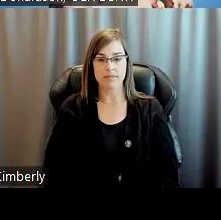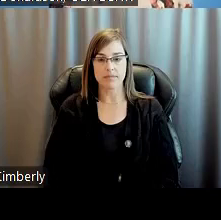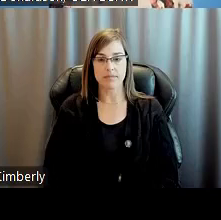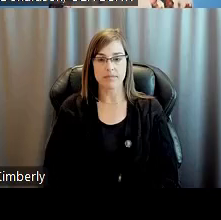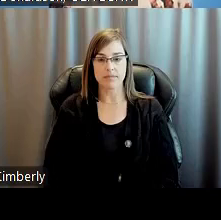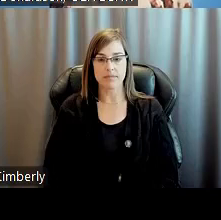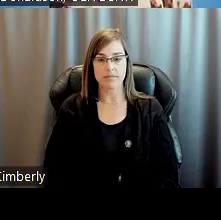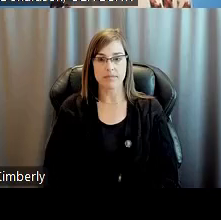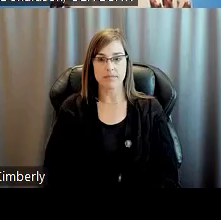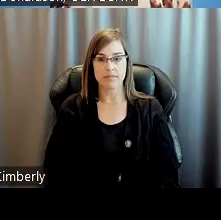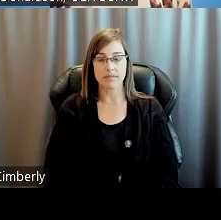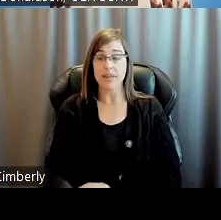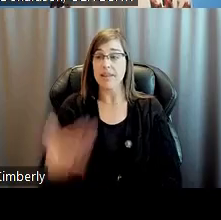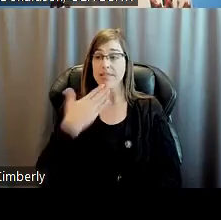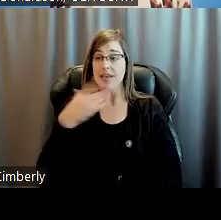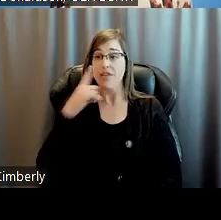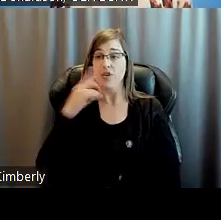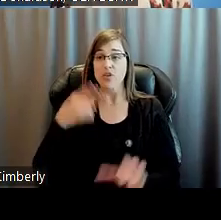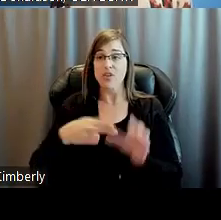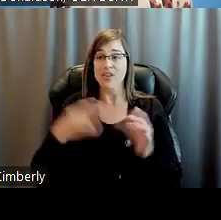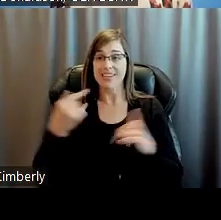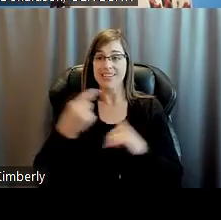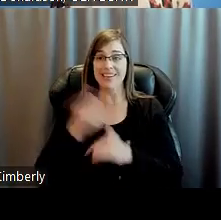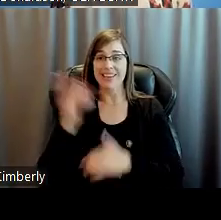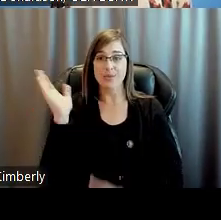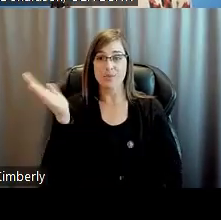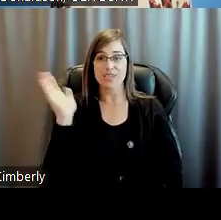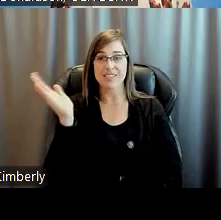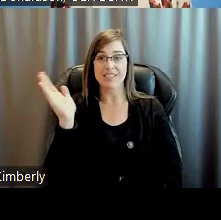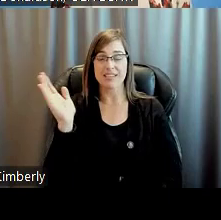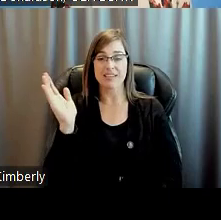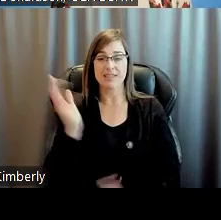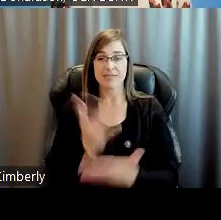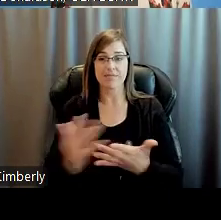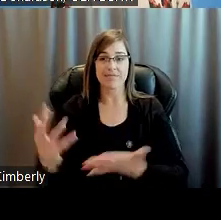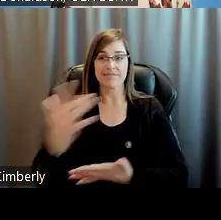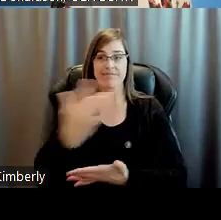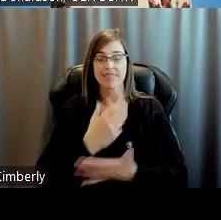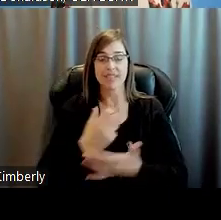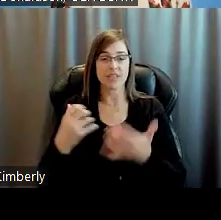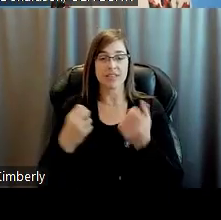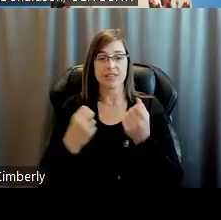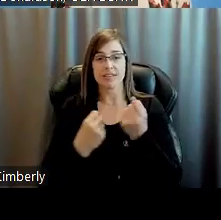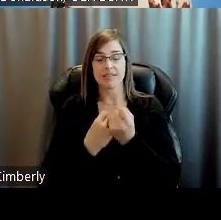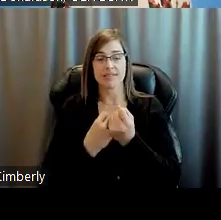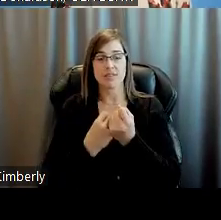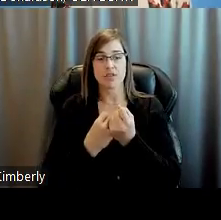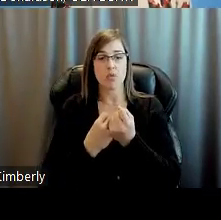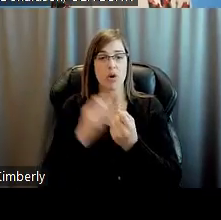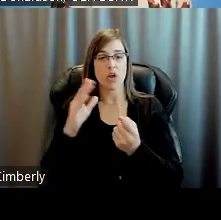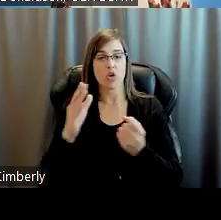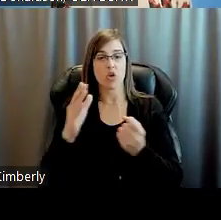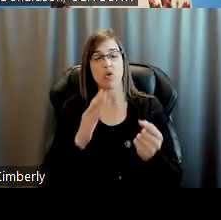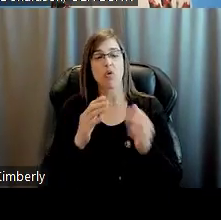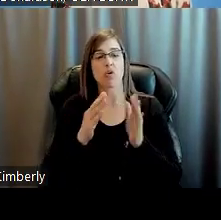Teraya Donaldson, PhD: Thank you for joining today's presentation, Putting It All Together: Supporting Your Career Path With NIH Funding. My name is Teraya